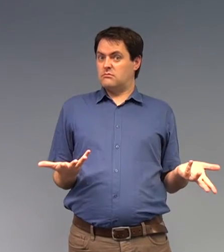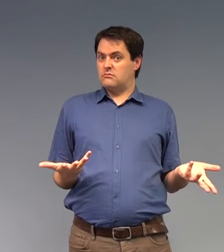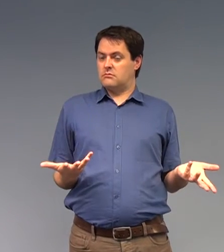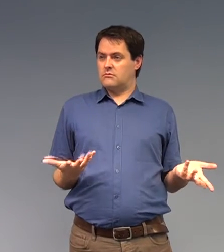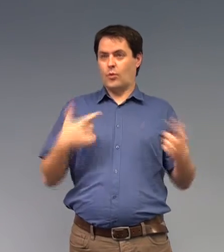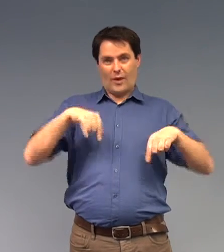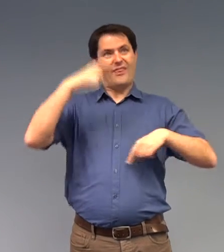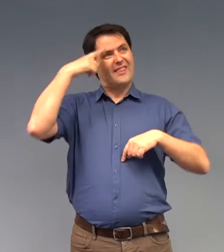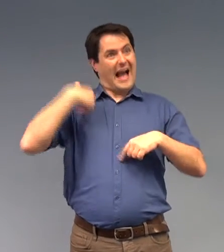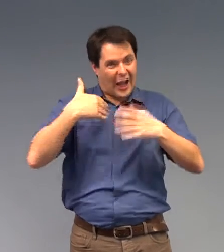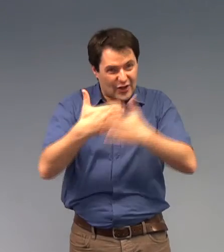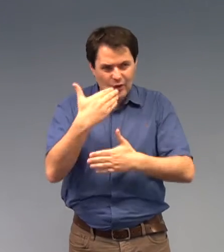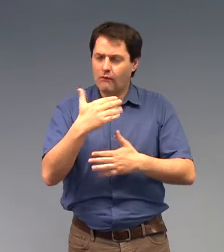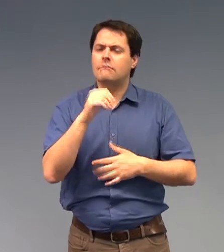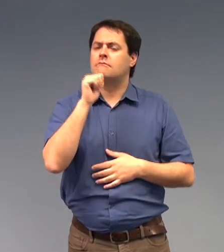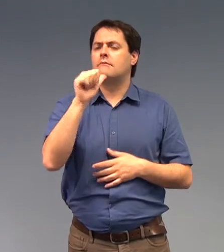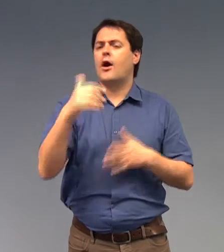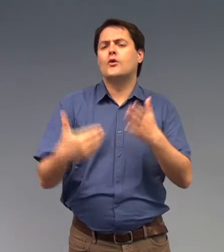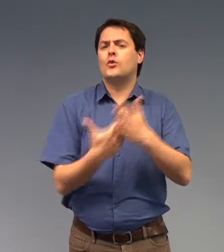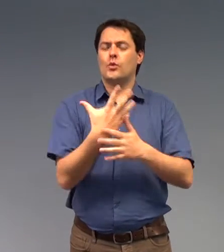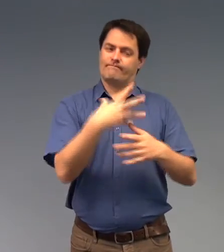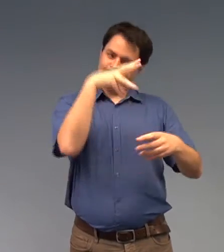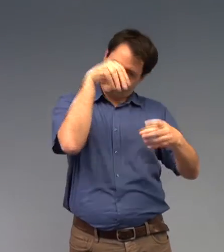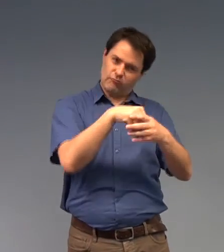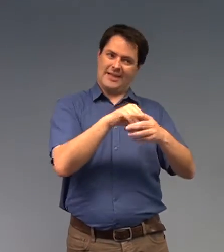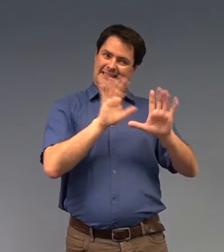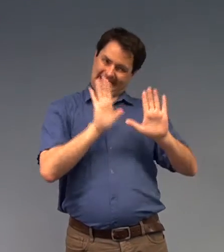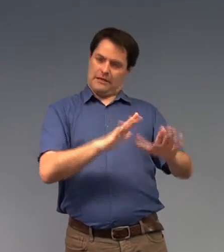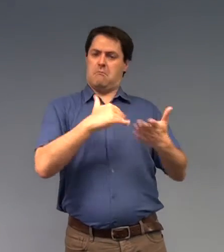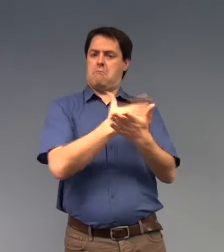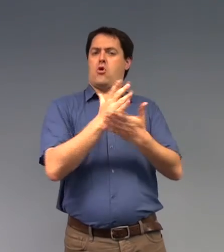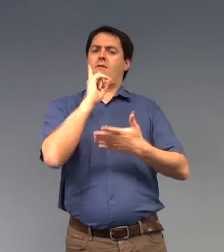people have always said that they recognized that story.